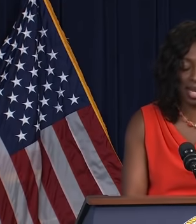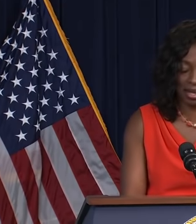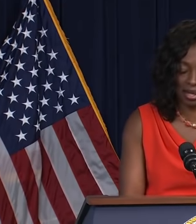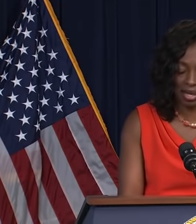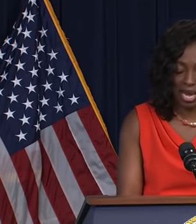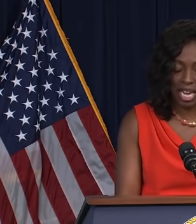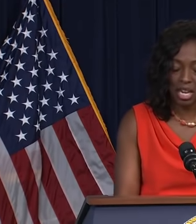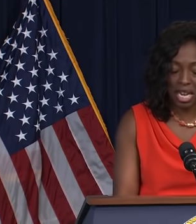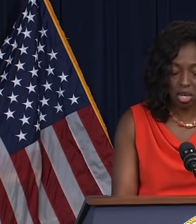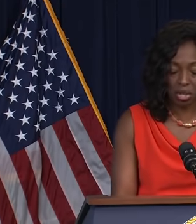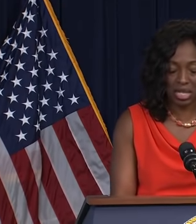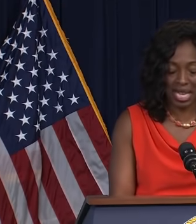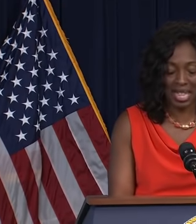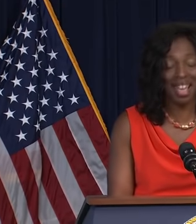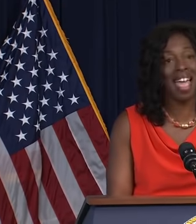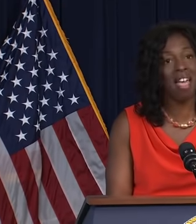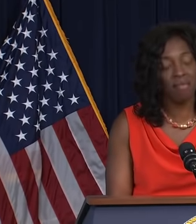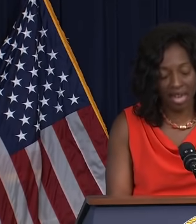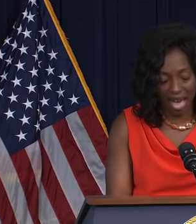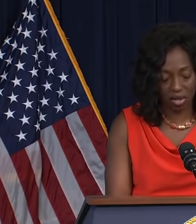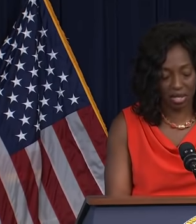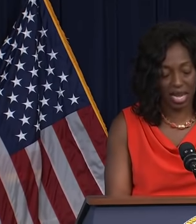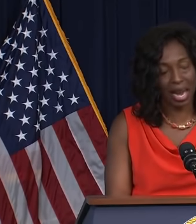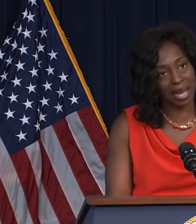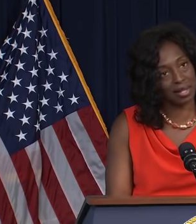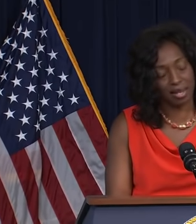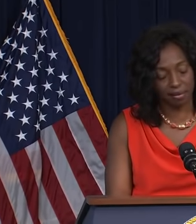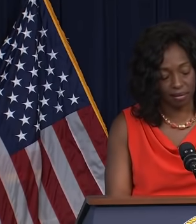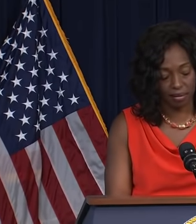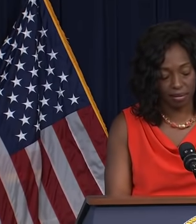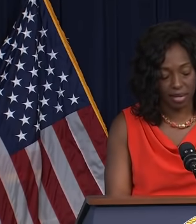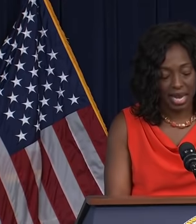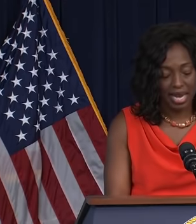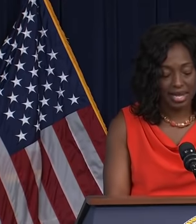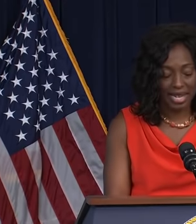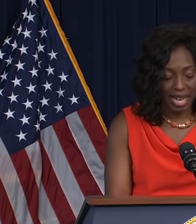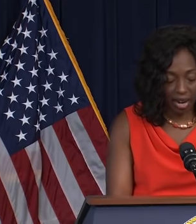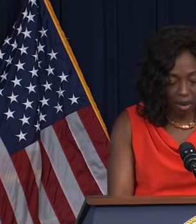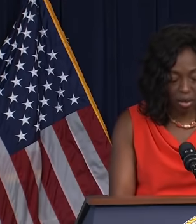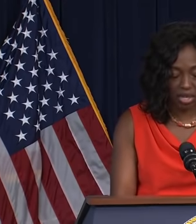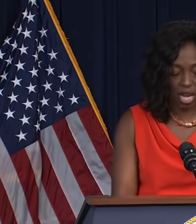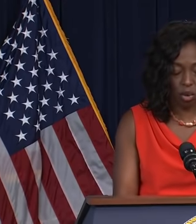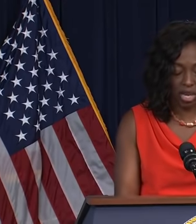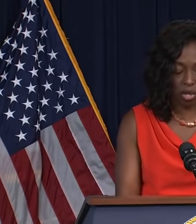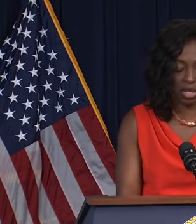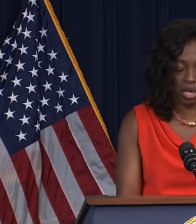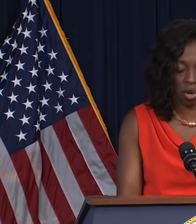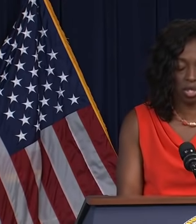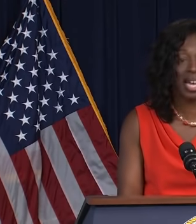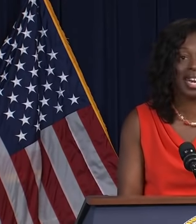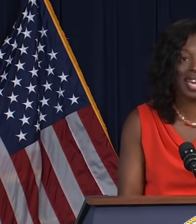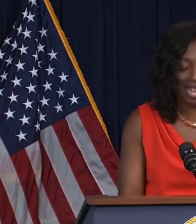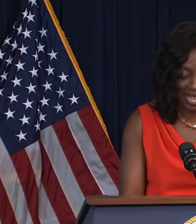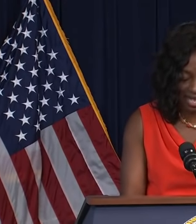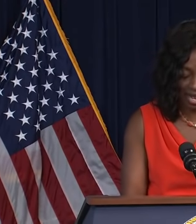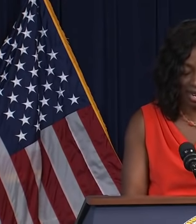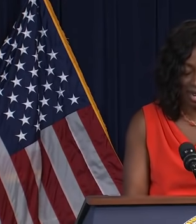glasses yacht estamos viendo